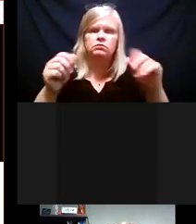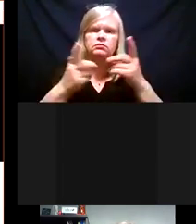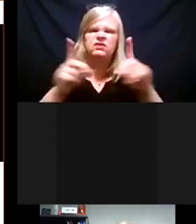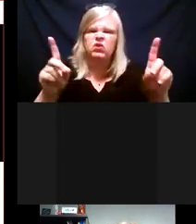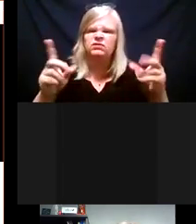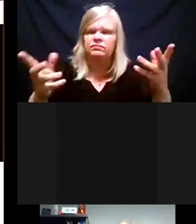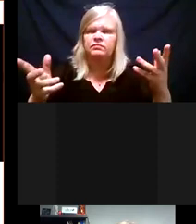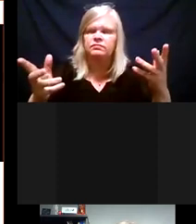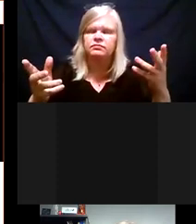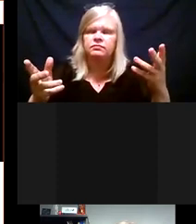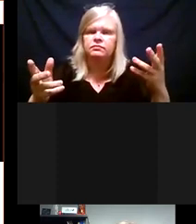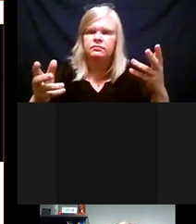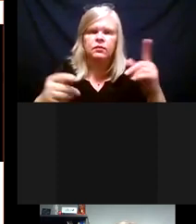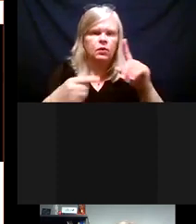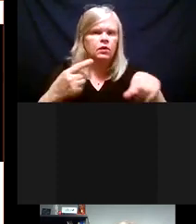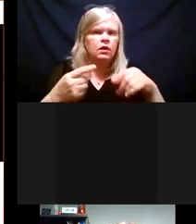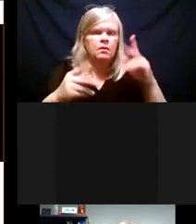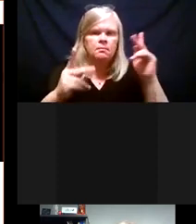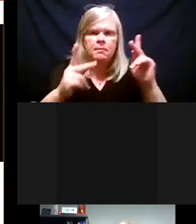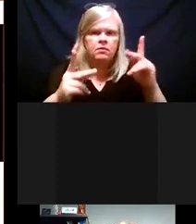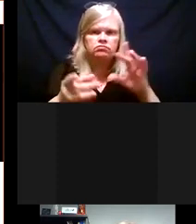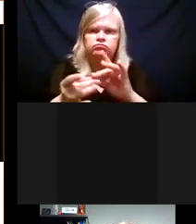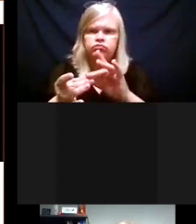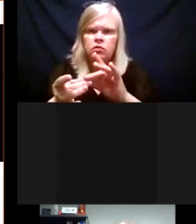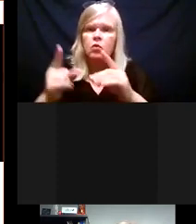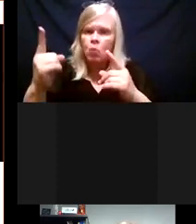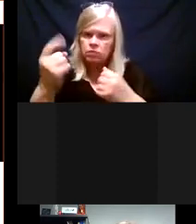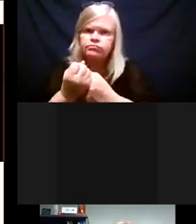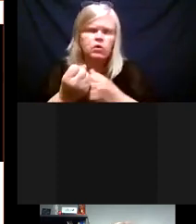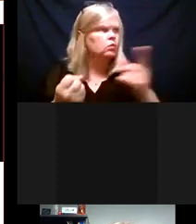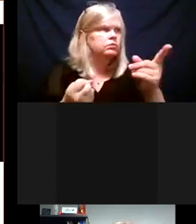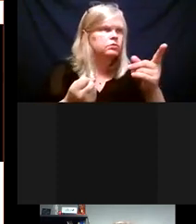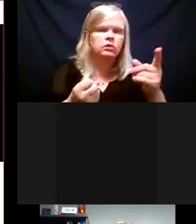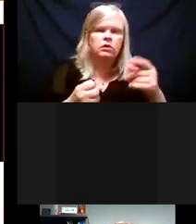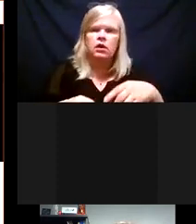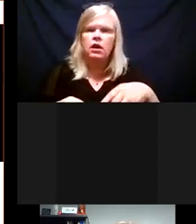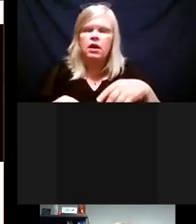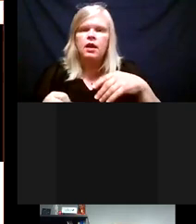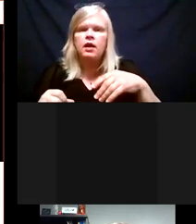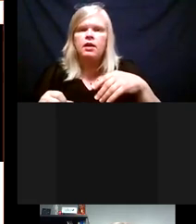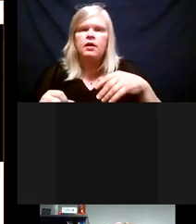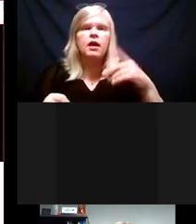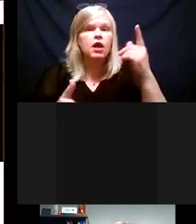LOT WHEN PARENTS ARE DIVORCED IS TREATMENT, MEDICAL HELP AND